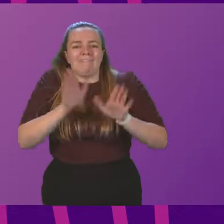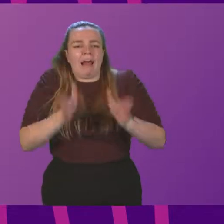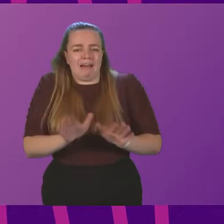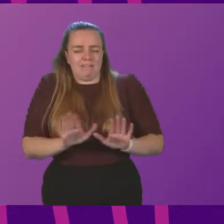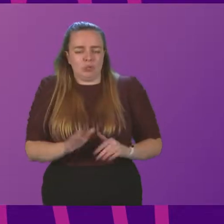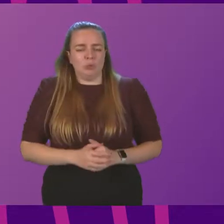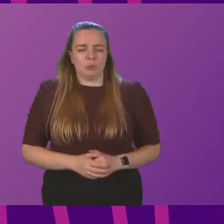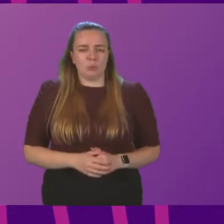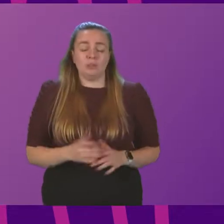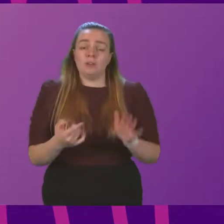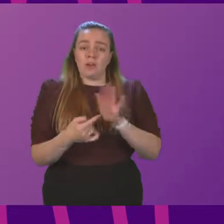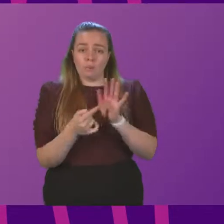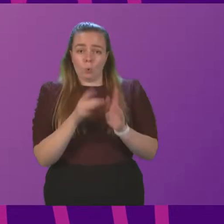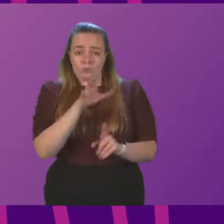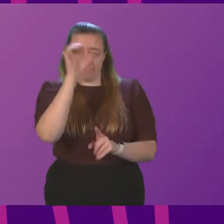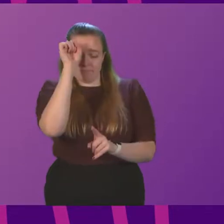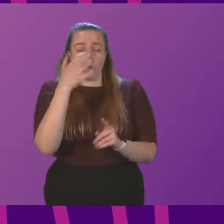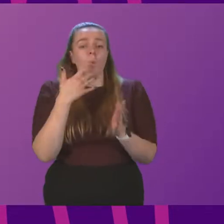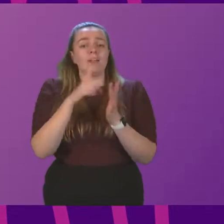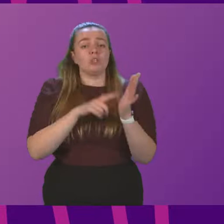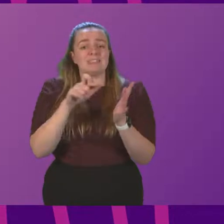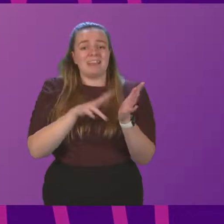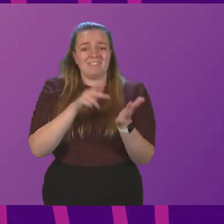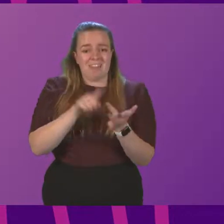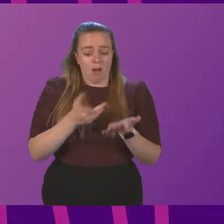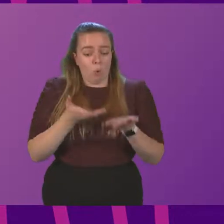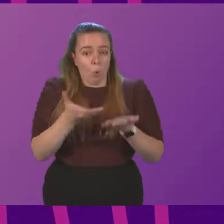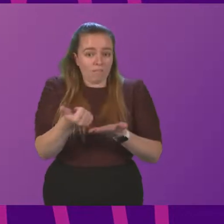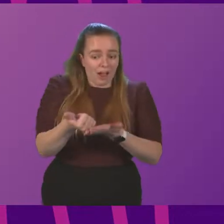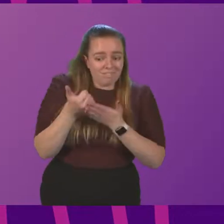It is important to bear in mind that, by the time the JCVI offered advice on the booster programme,